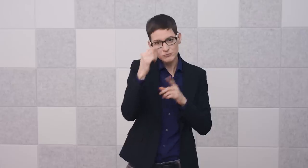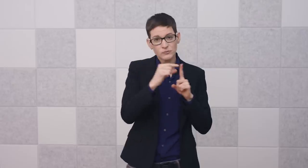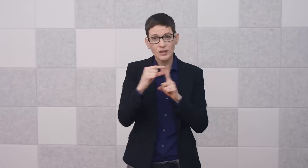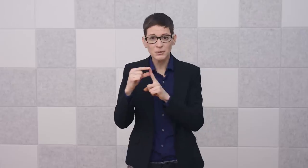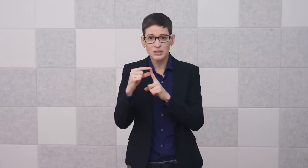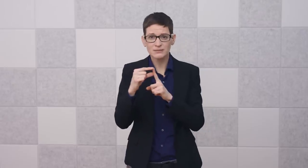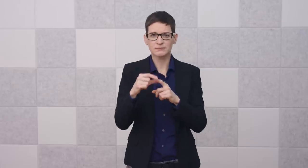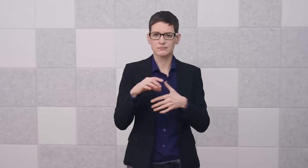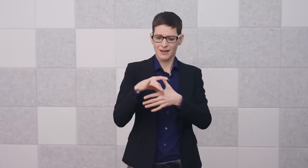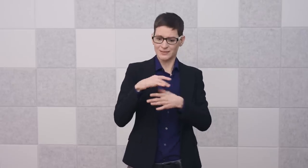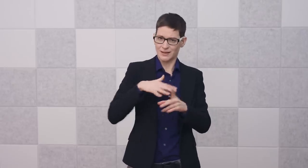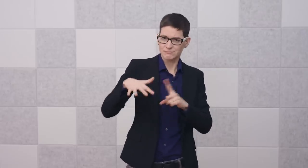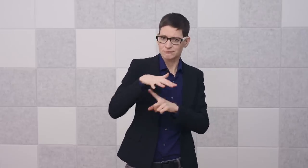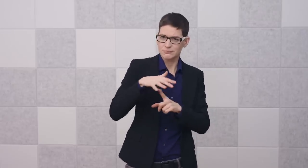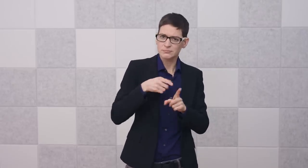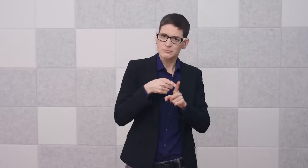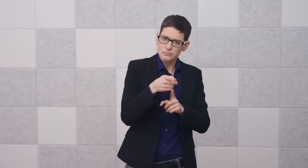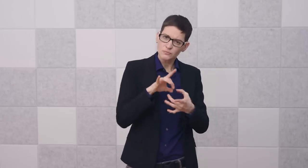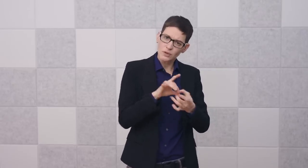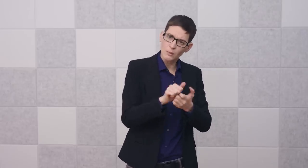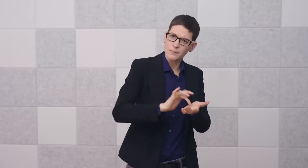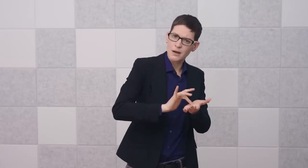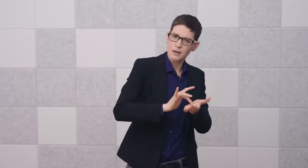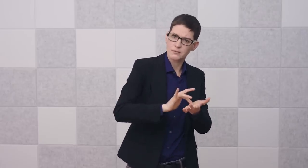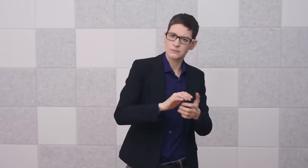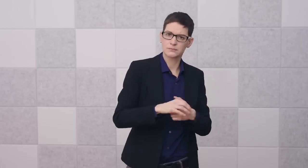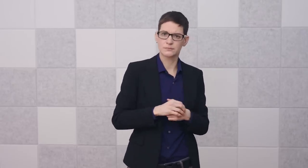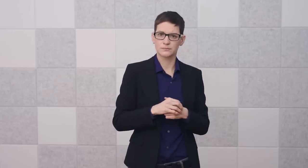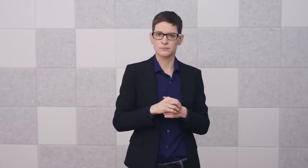relevant to the setting in which they are interpreting - in this case, a medical setting.